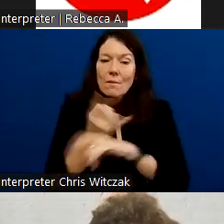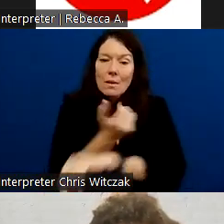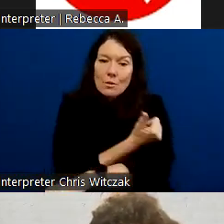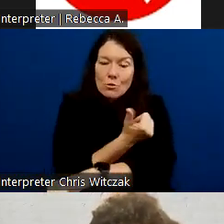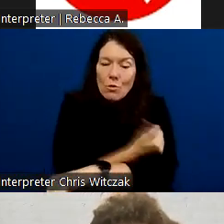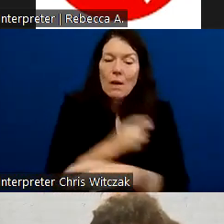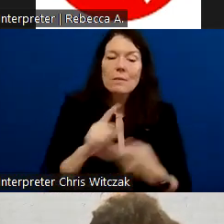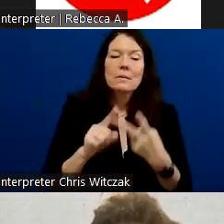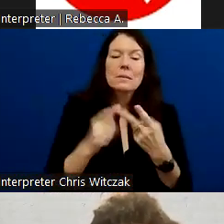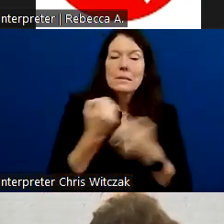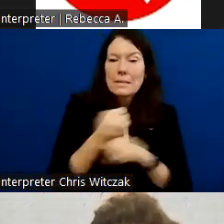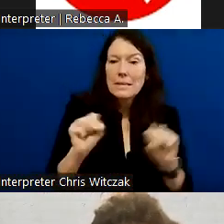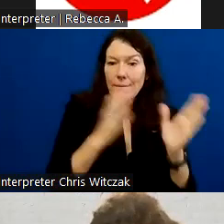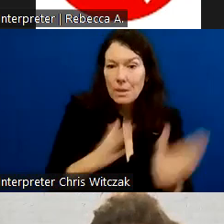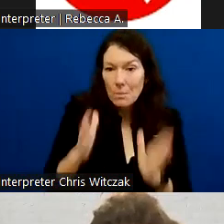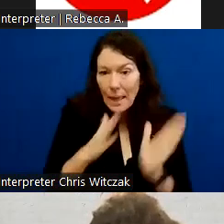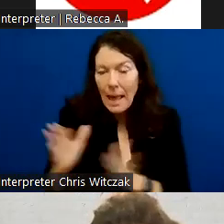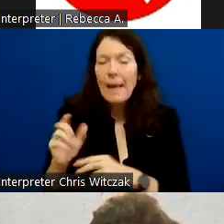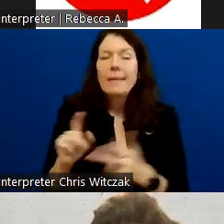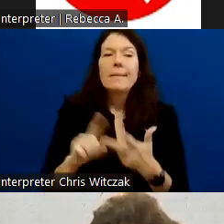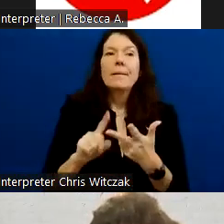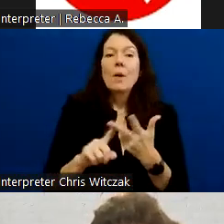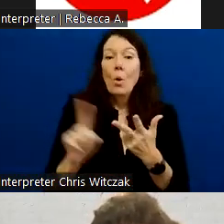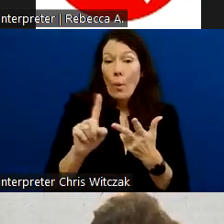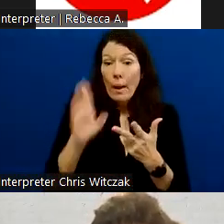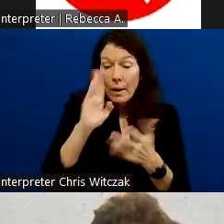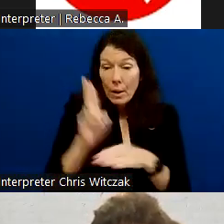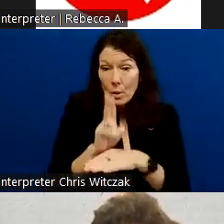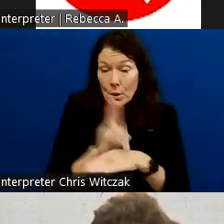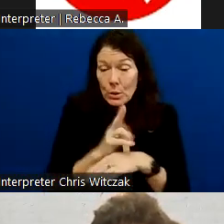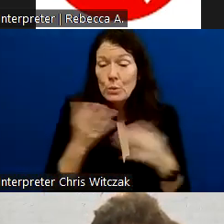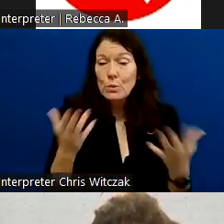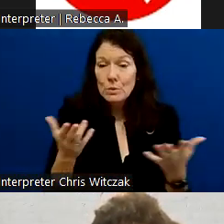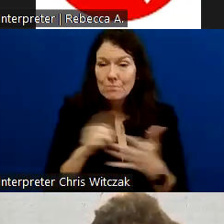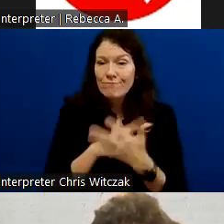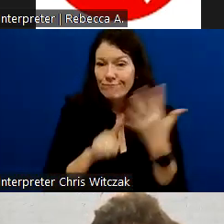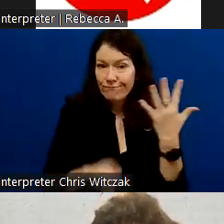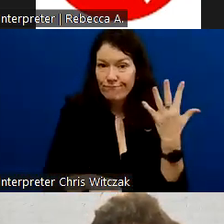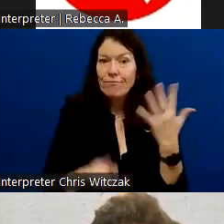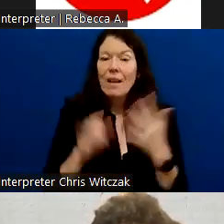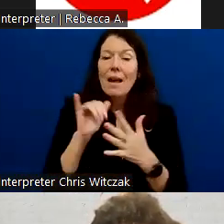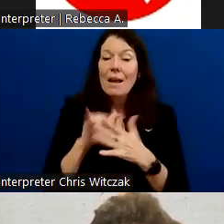and where they are going to use all of those kinds of things and that survivors have shared